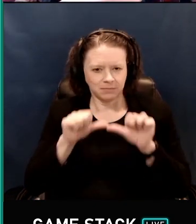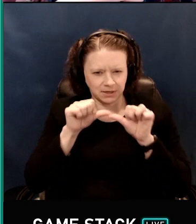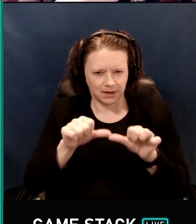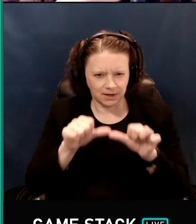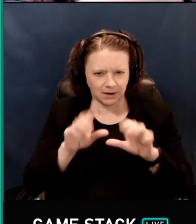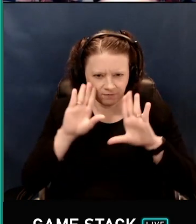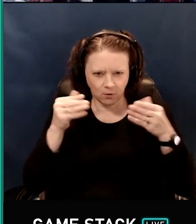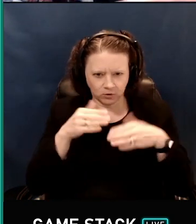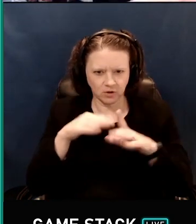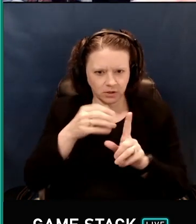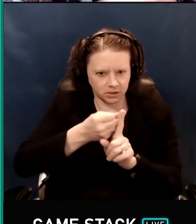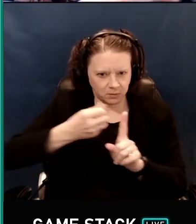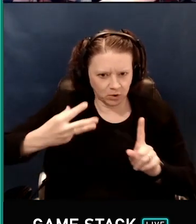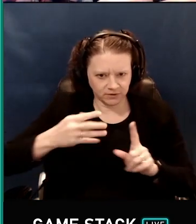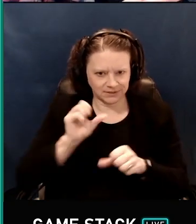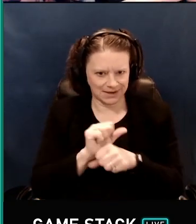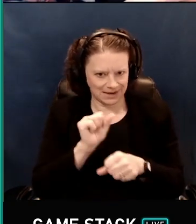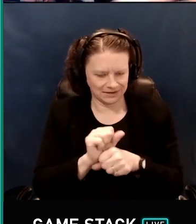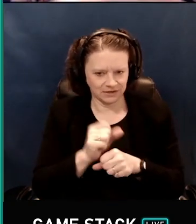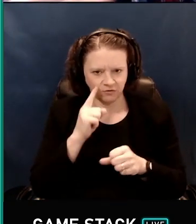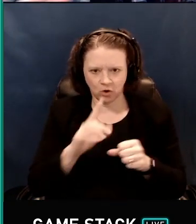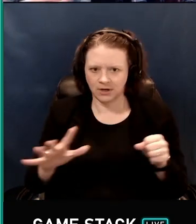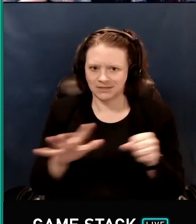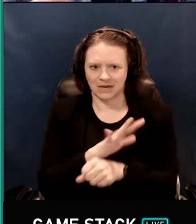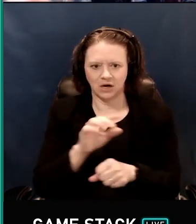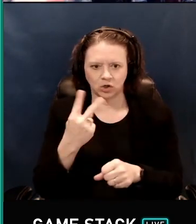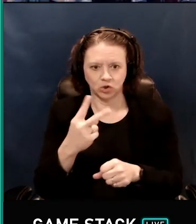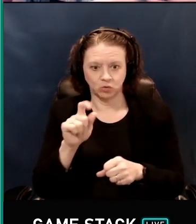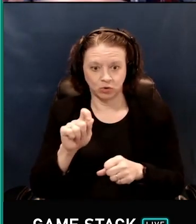for the entire 2.5 full maxed IO rate for low